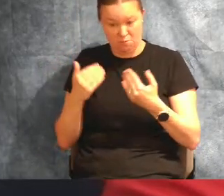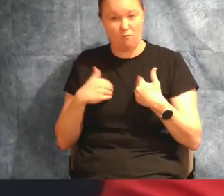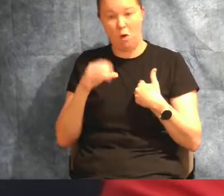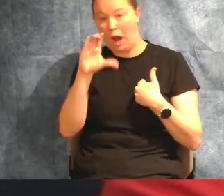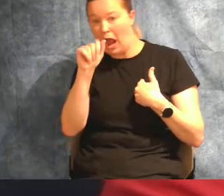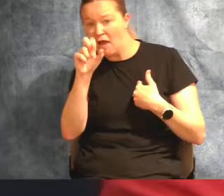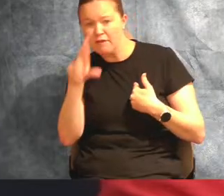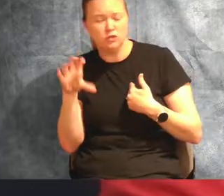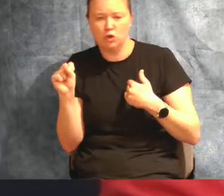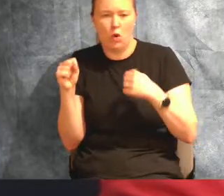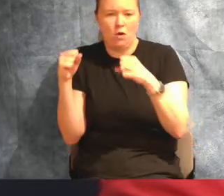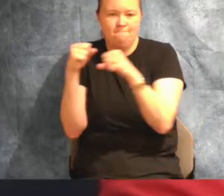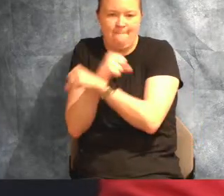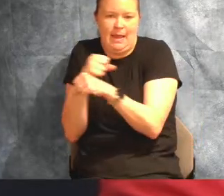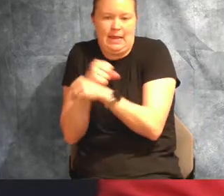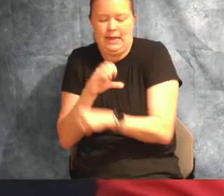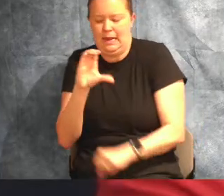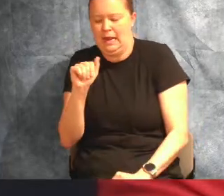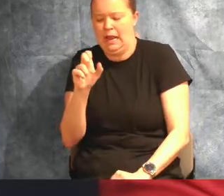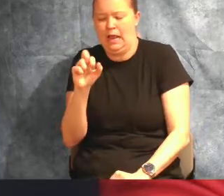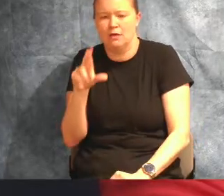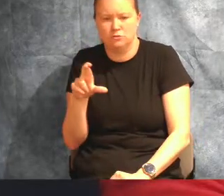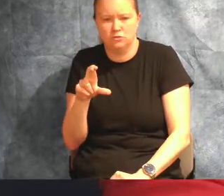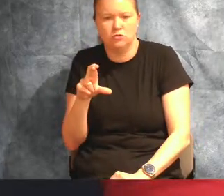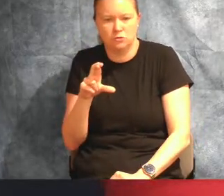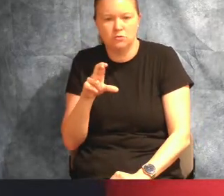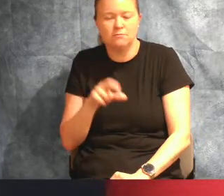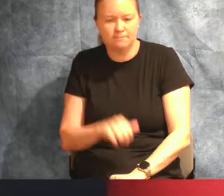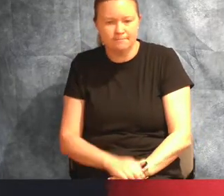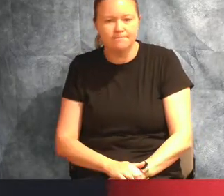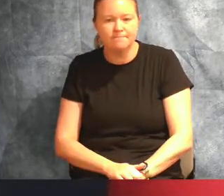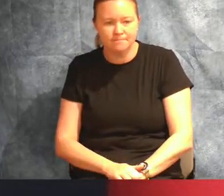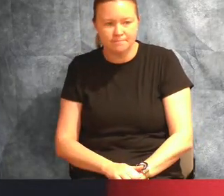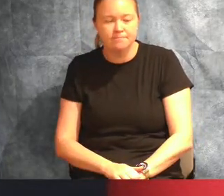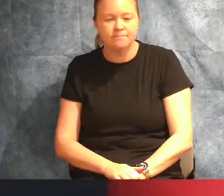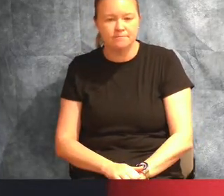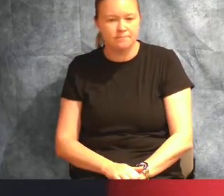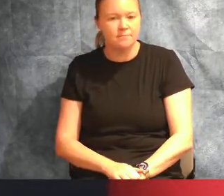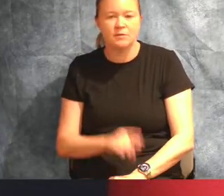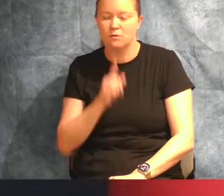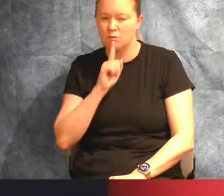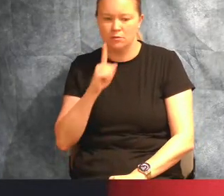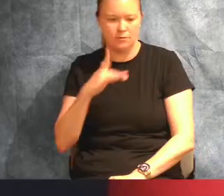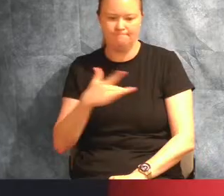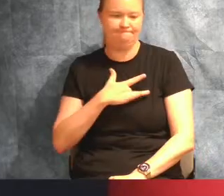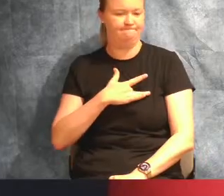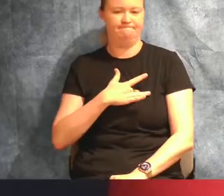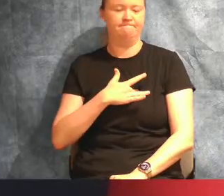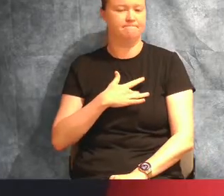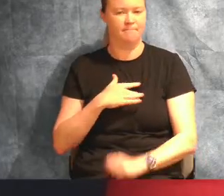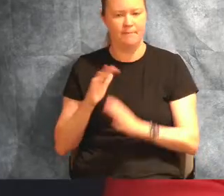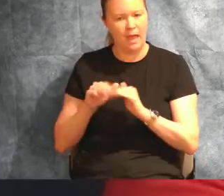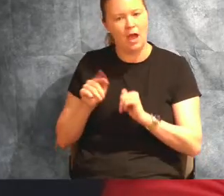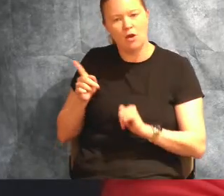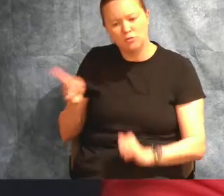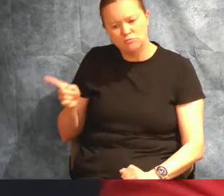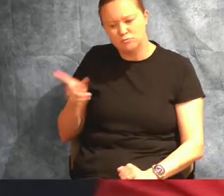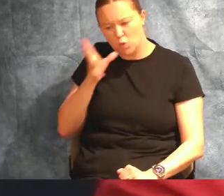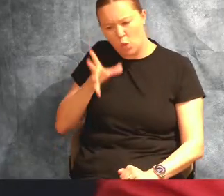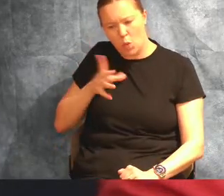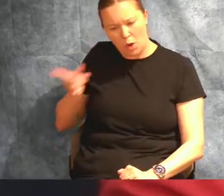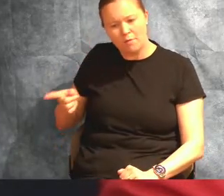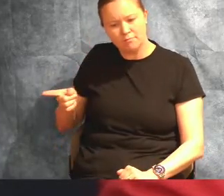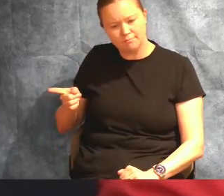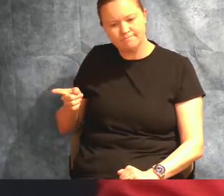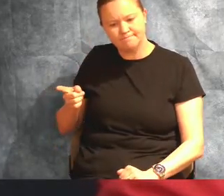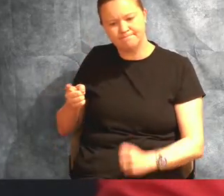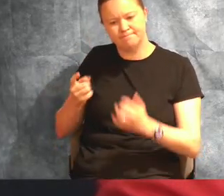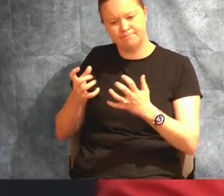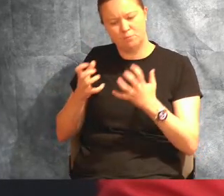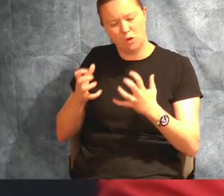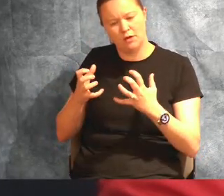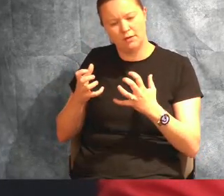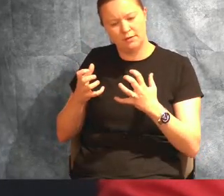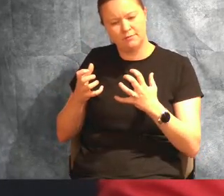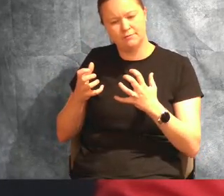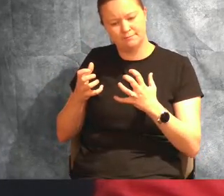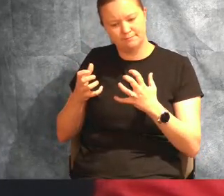was fighting cancer. And it's just so touching how she was one that wanted to just give back